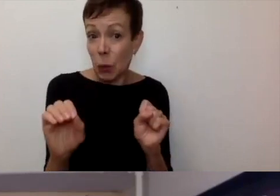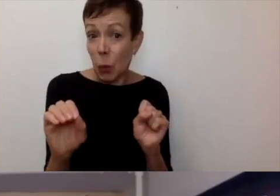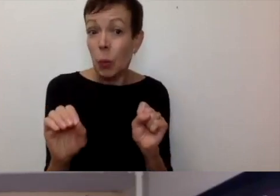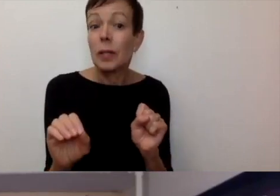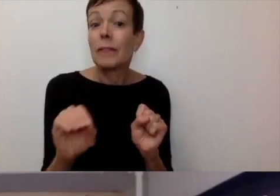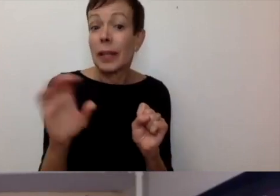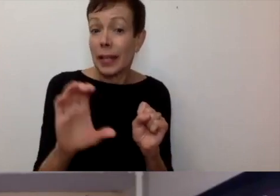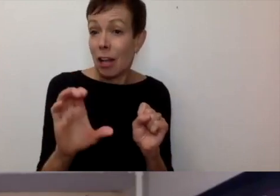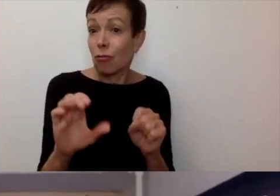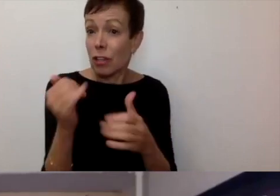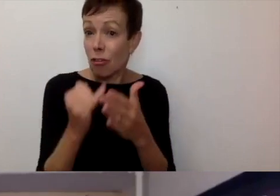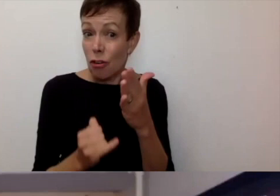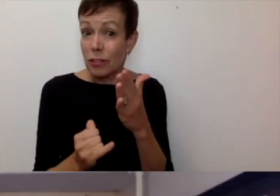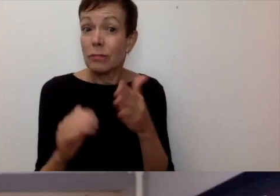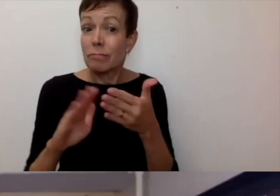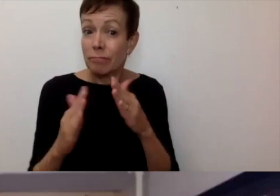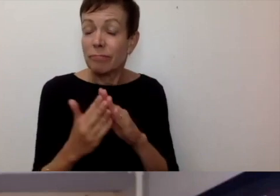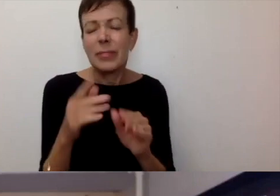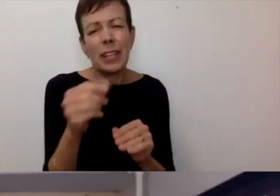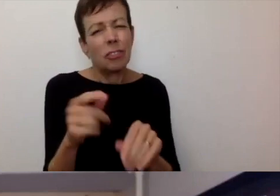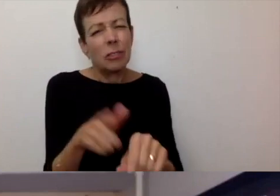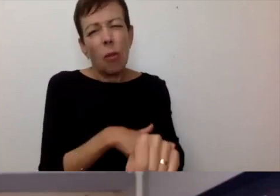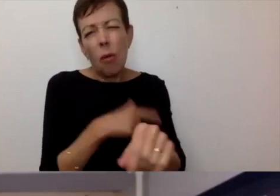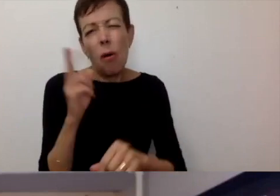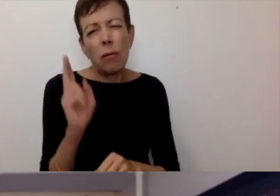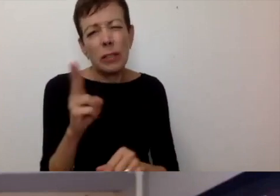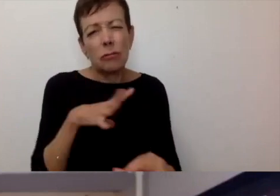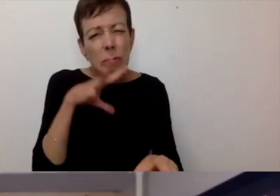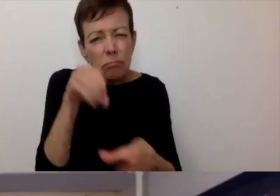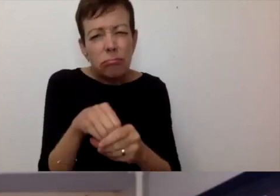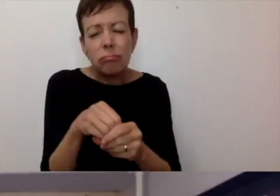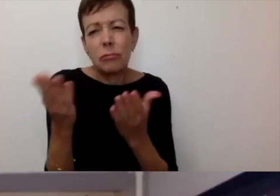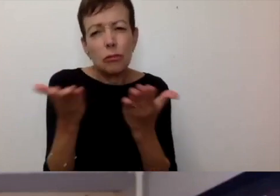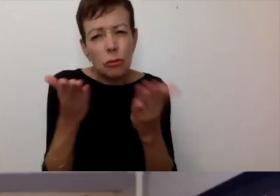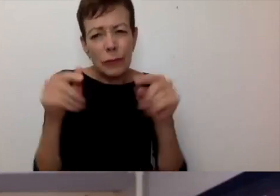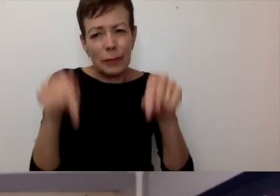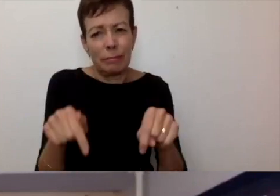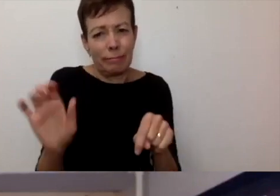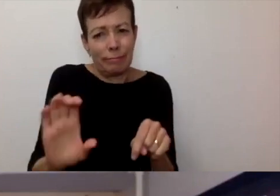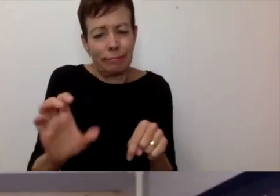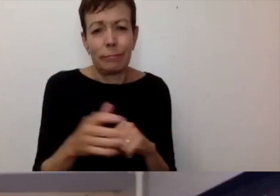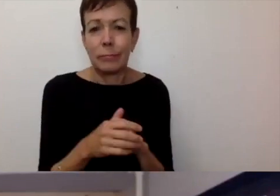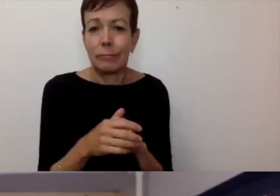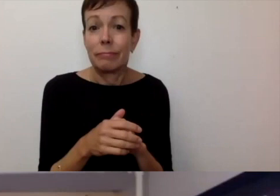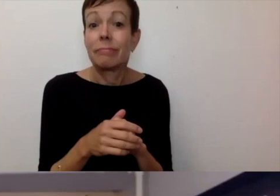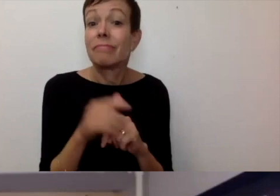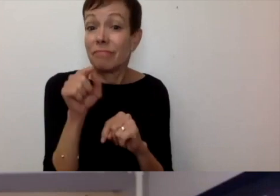arts champion with an extensive track record of leadership and service here in calgary patty has deep dive or sorry deep and